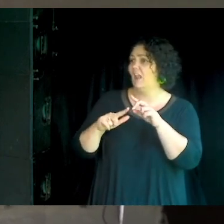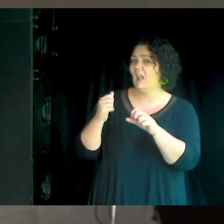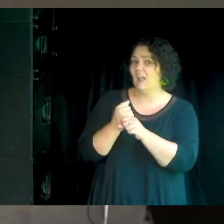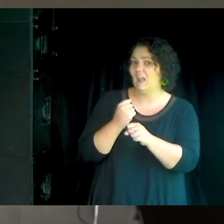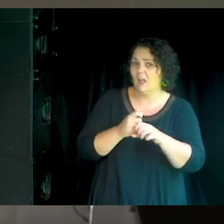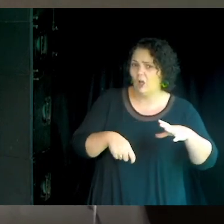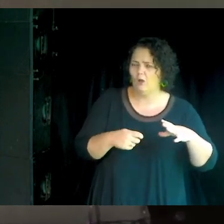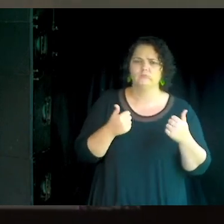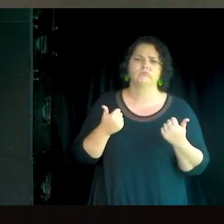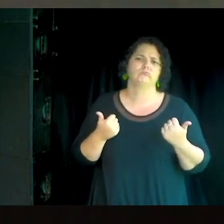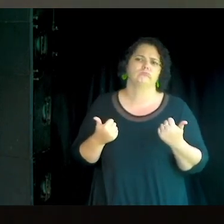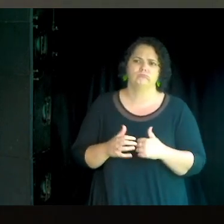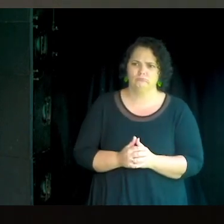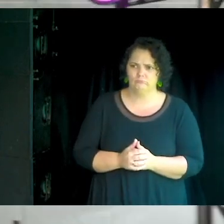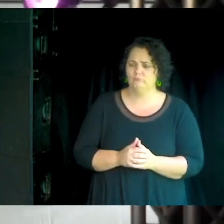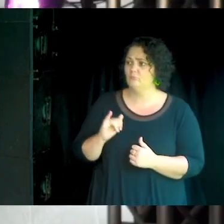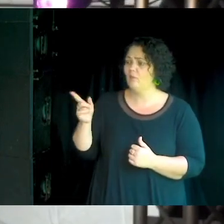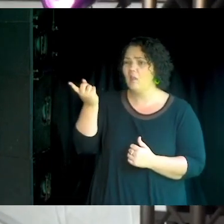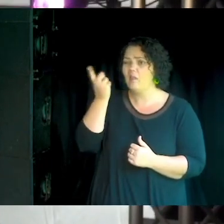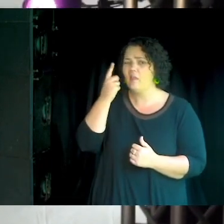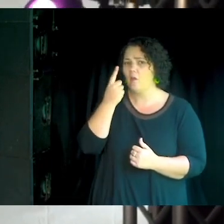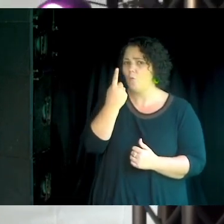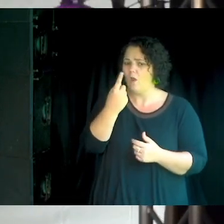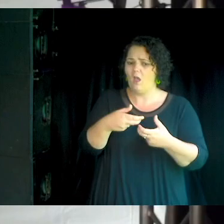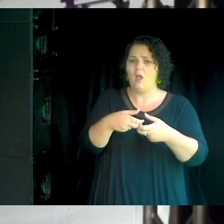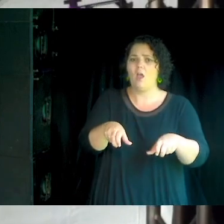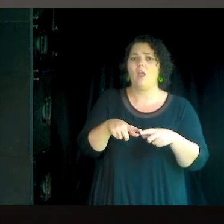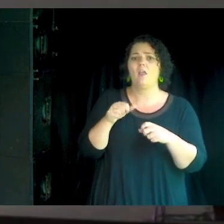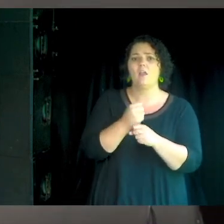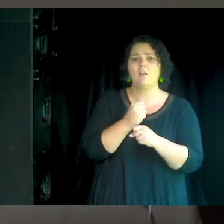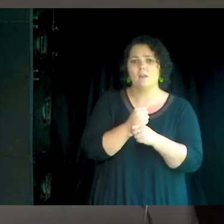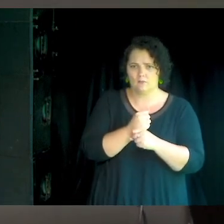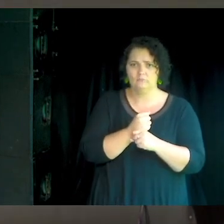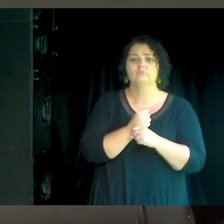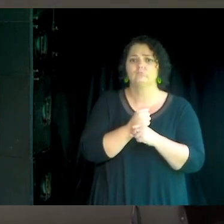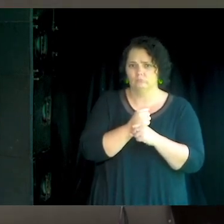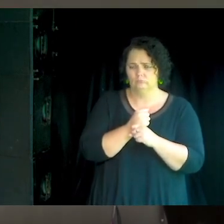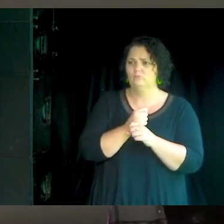you want to try to do one fried without the crab oil first and then okay the other one with the